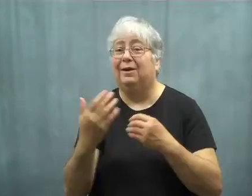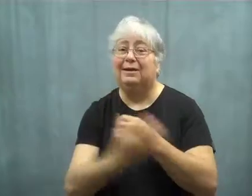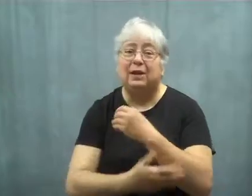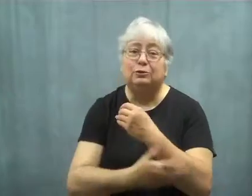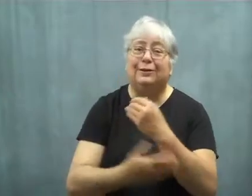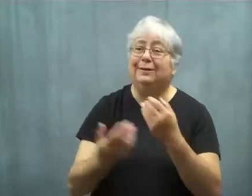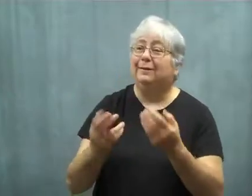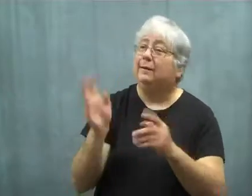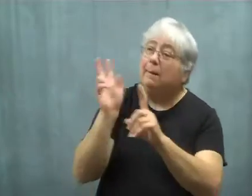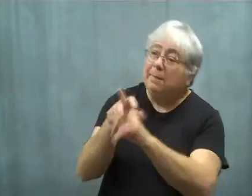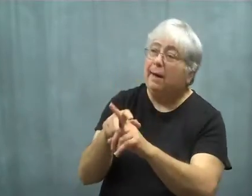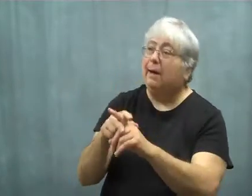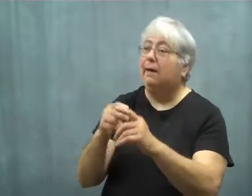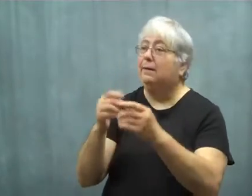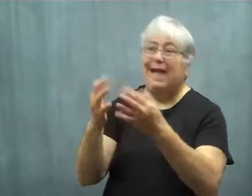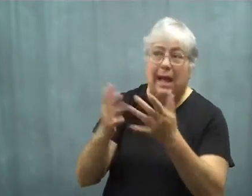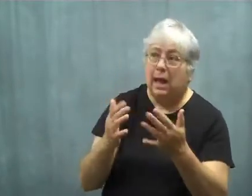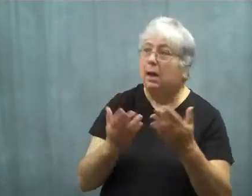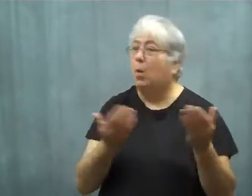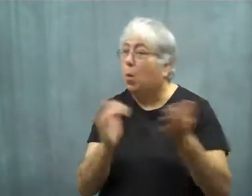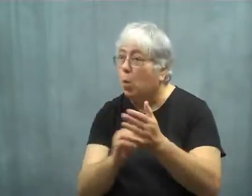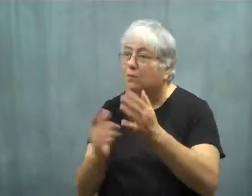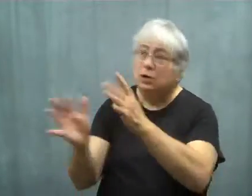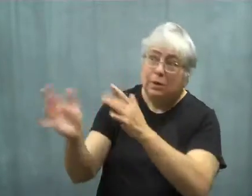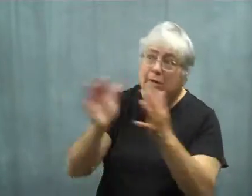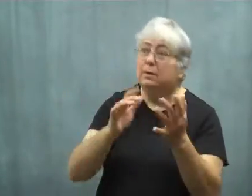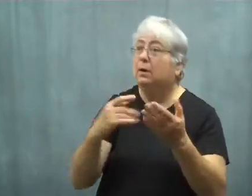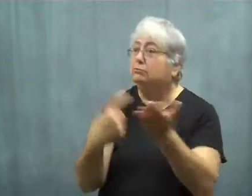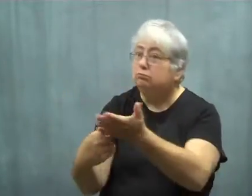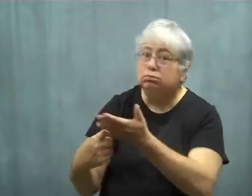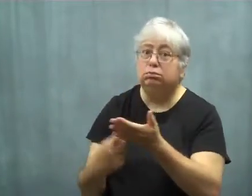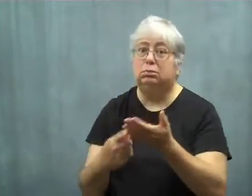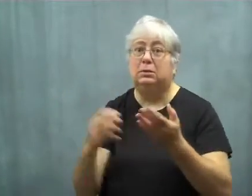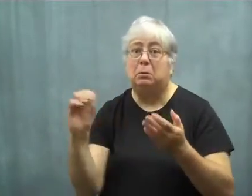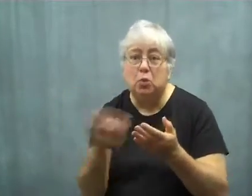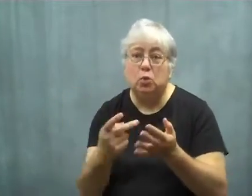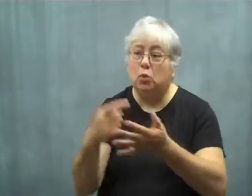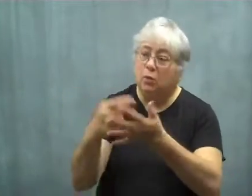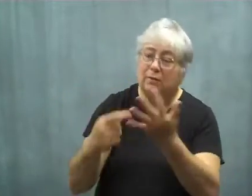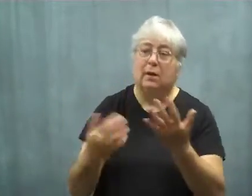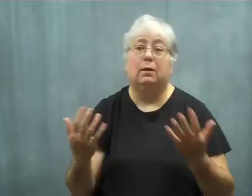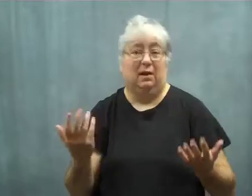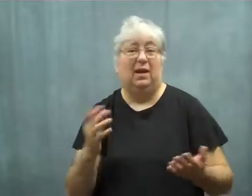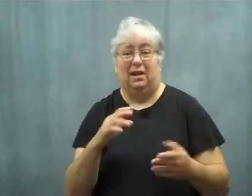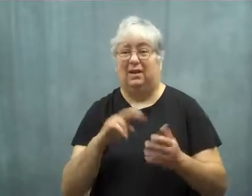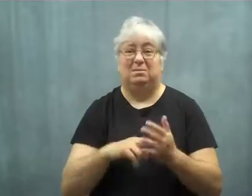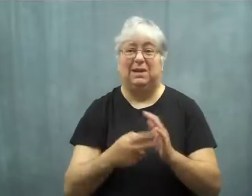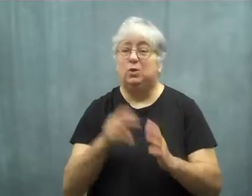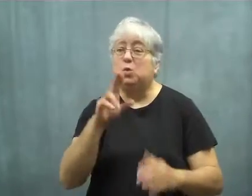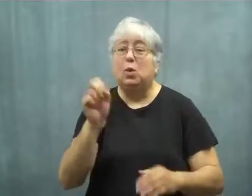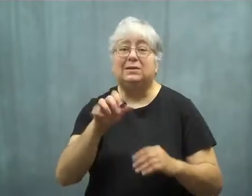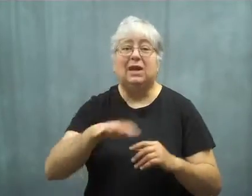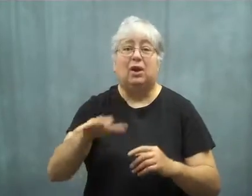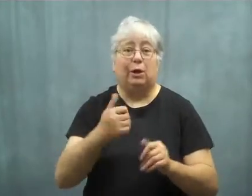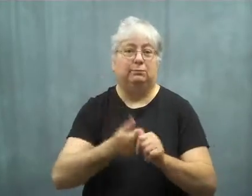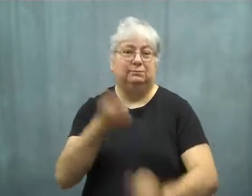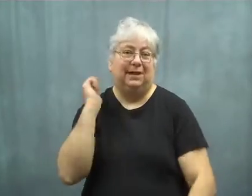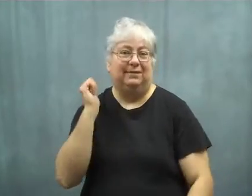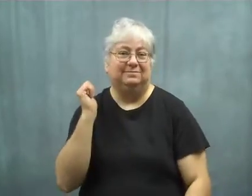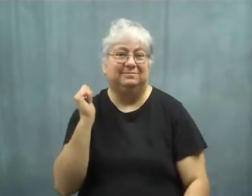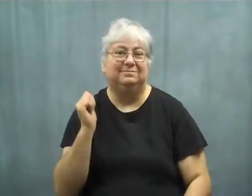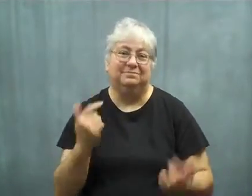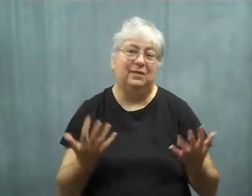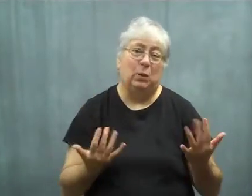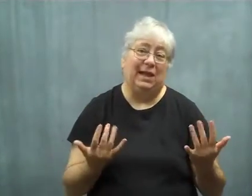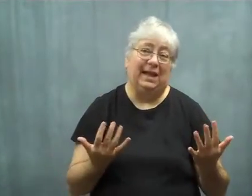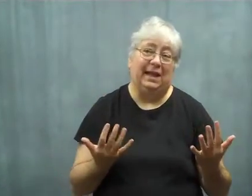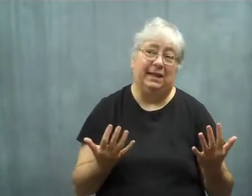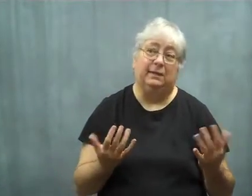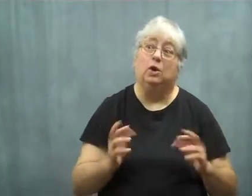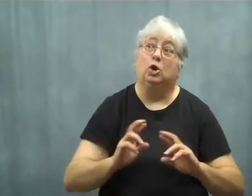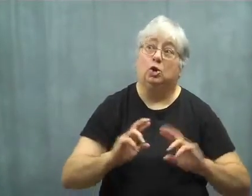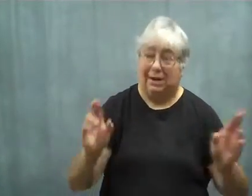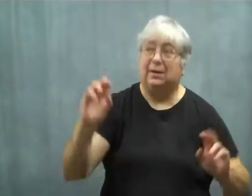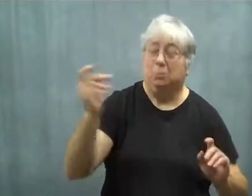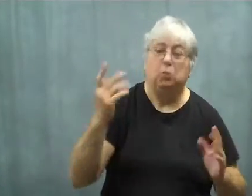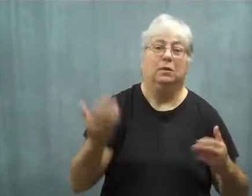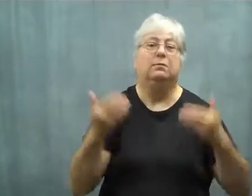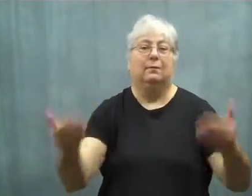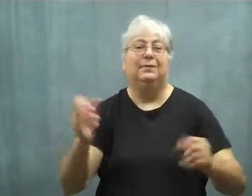The process of applying, re-applying and approval takes time.